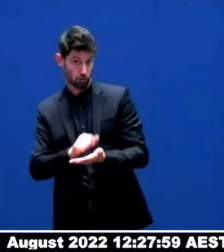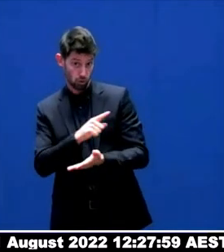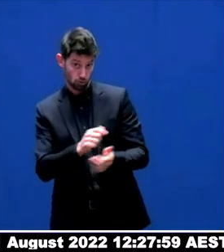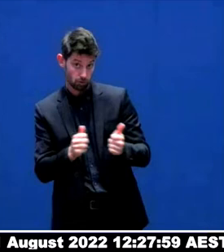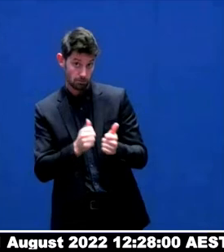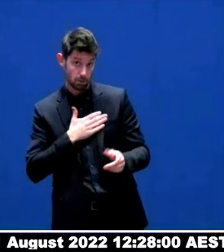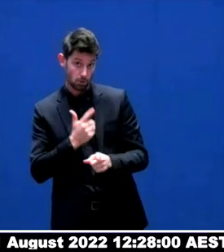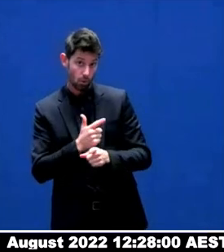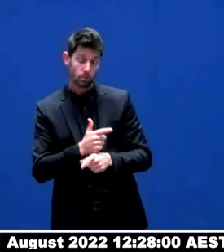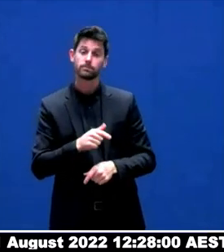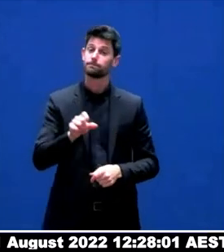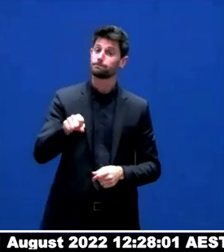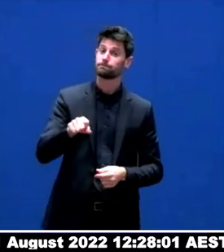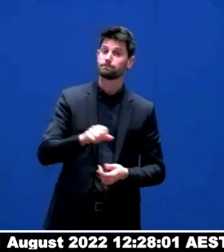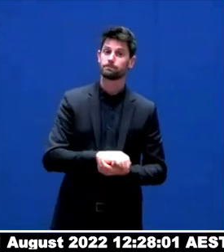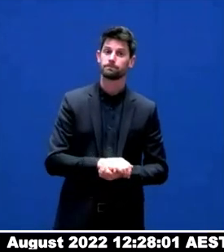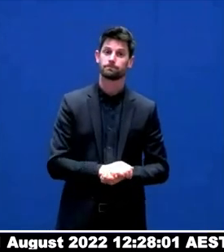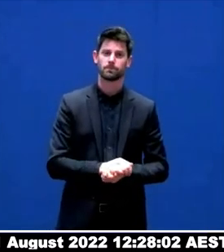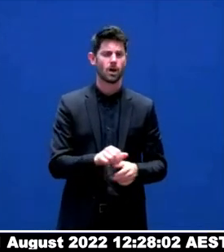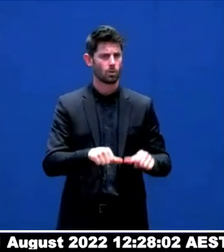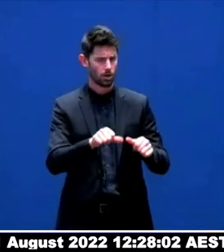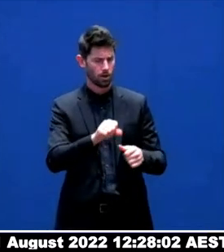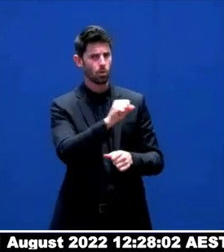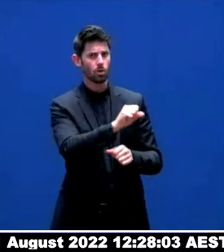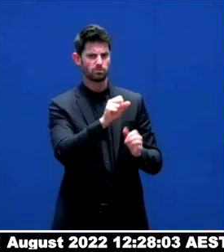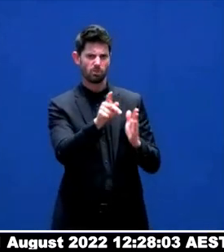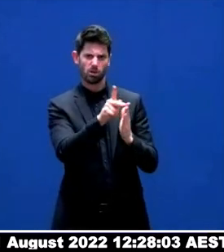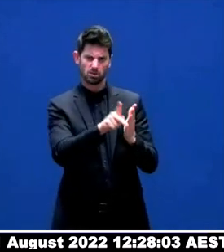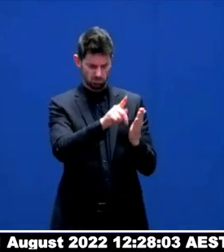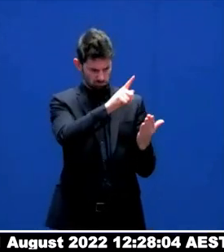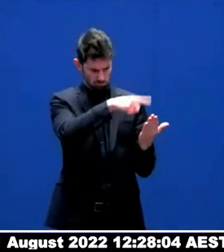And this Policy also has a couple of focus areas.